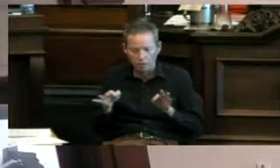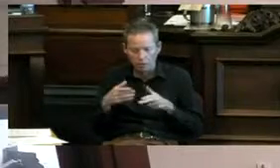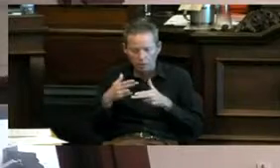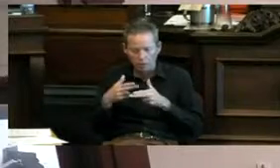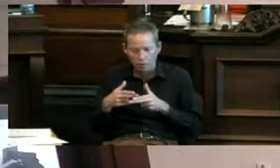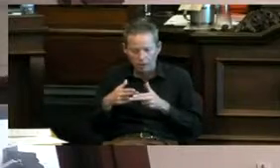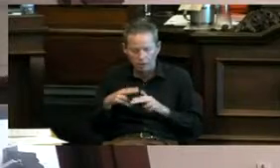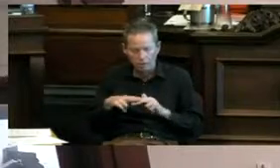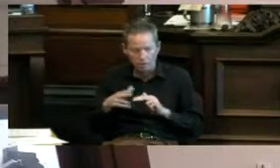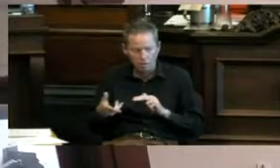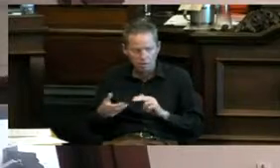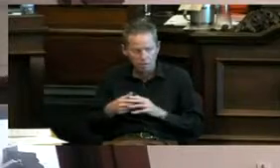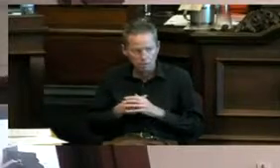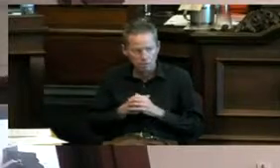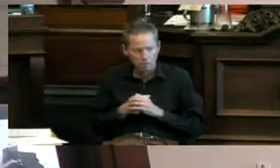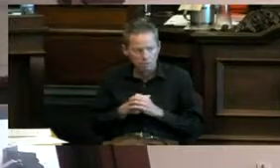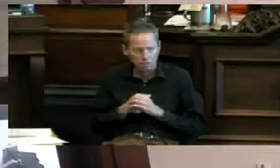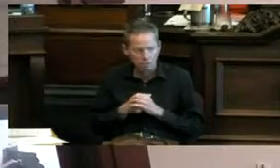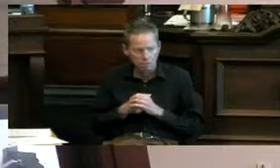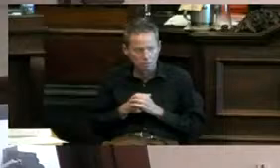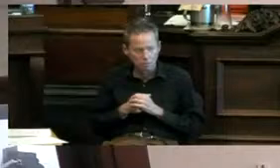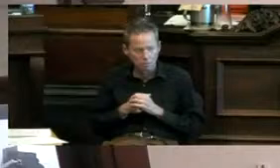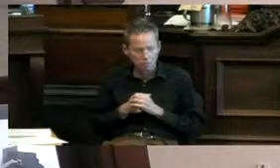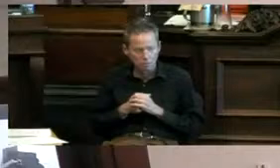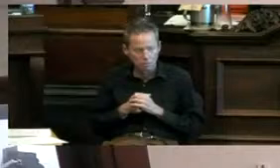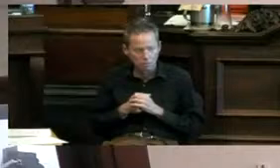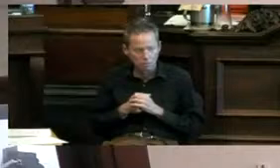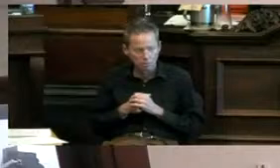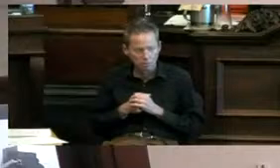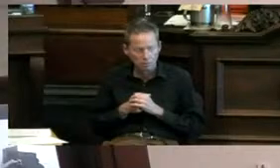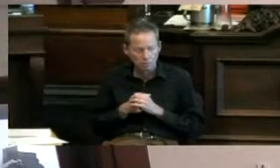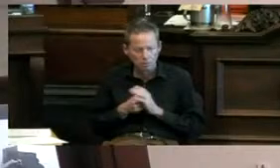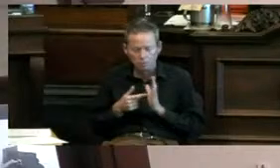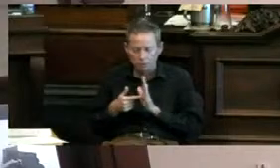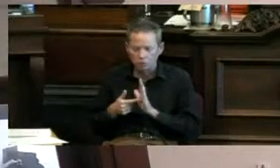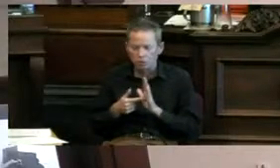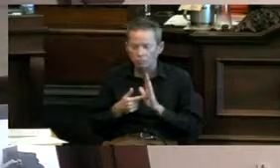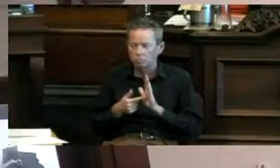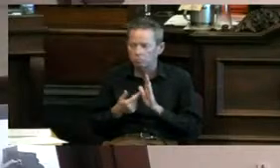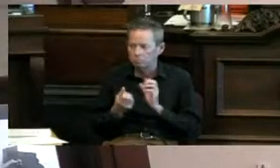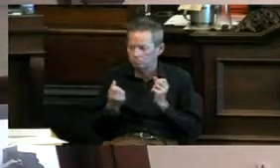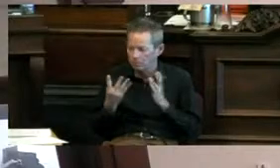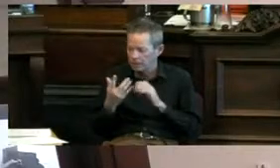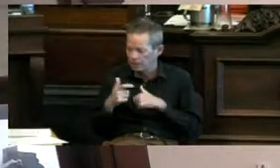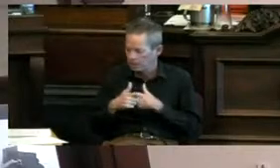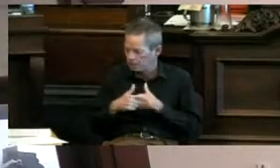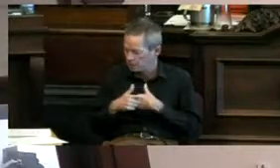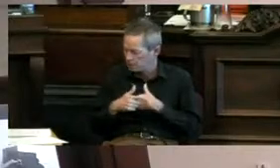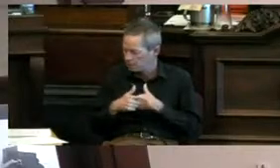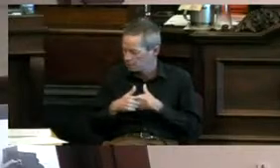with the generality of the